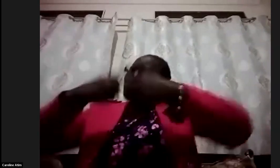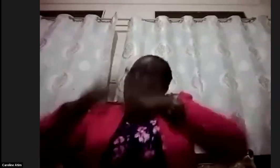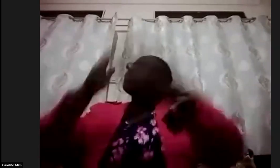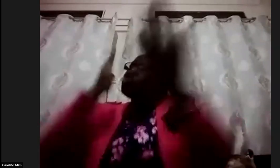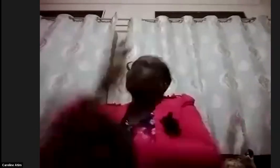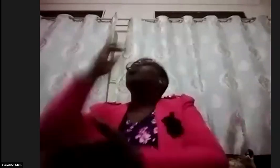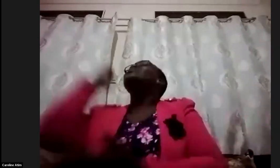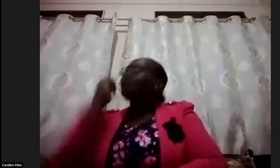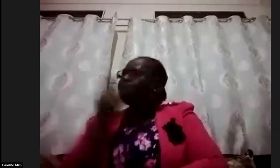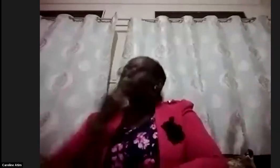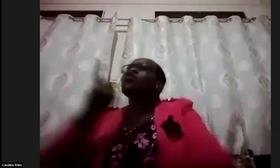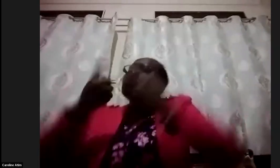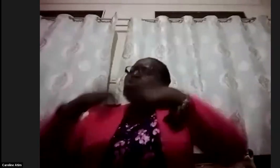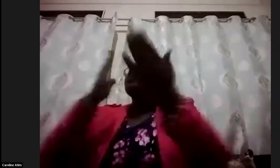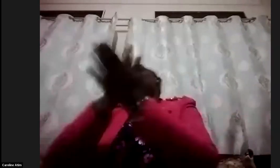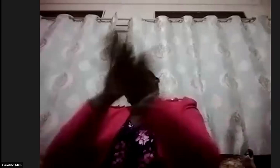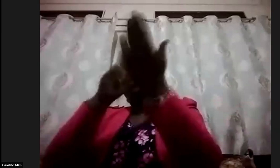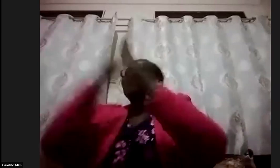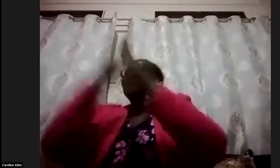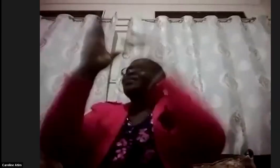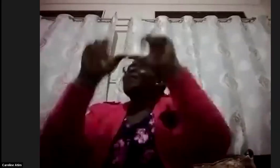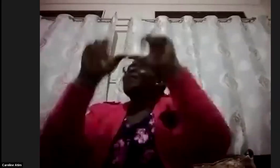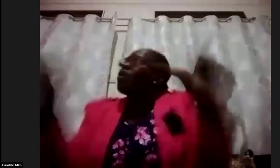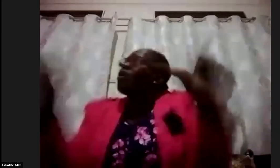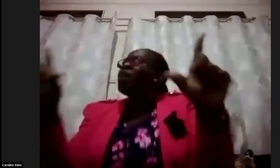like you are abusing our right.